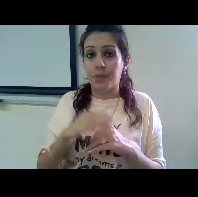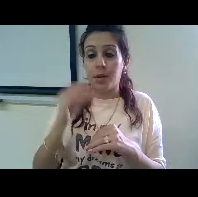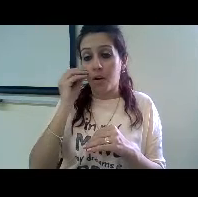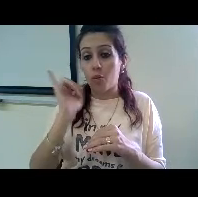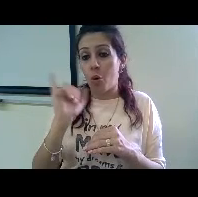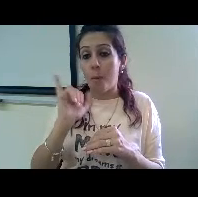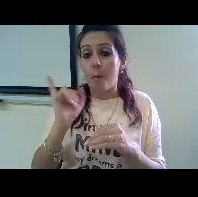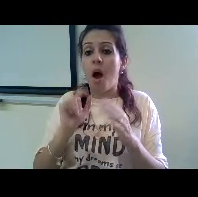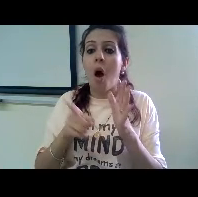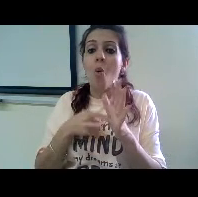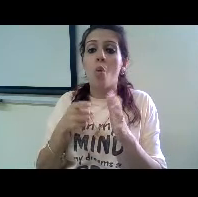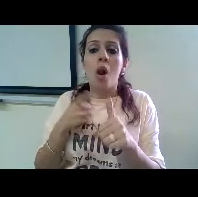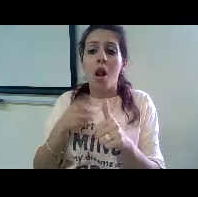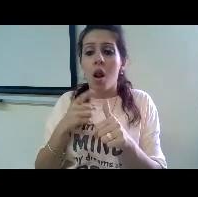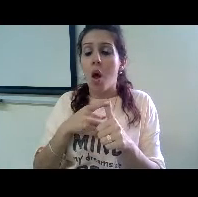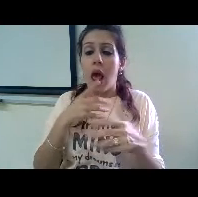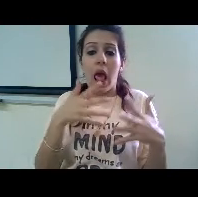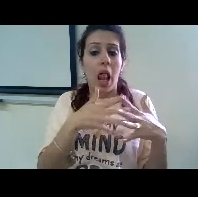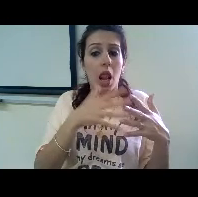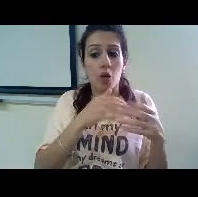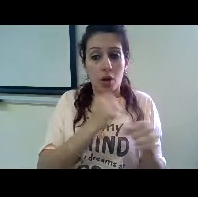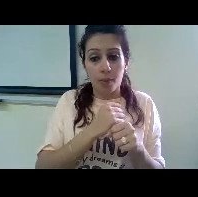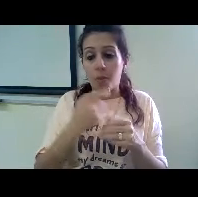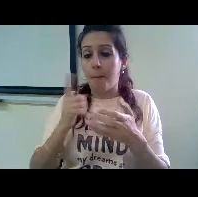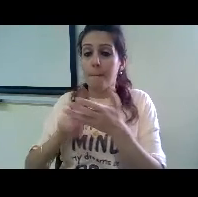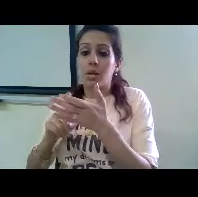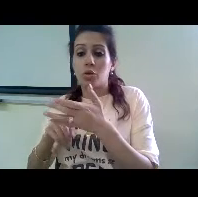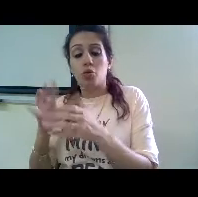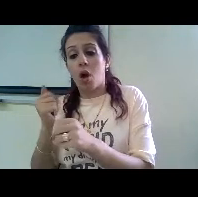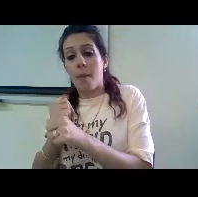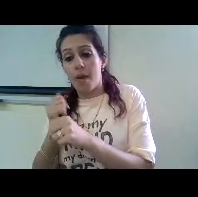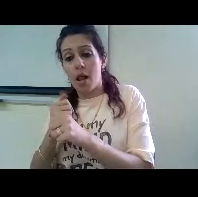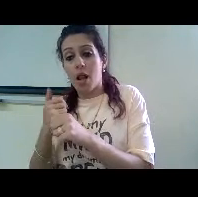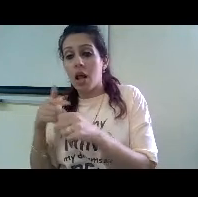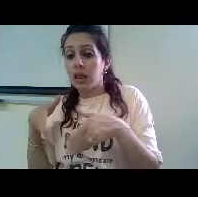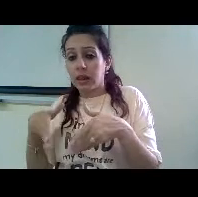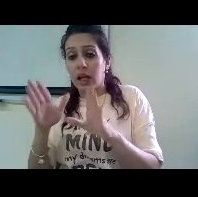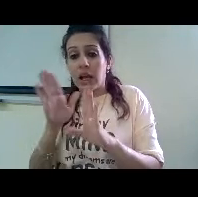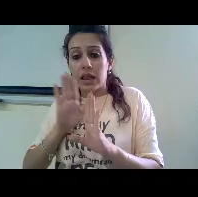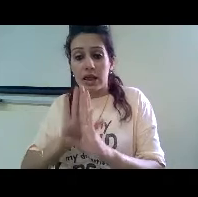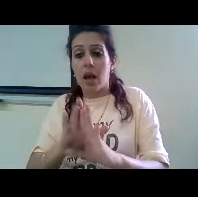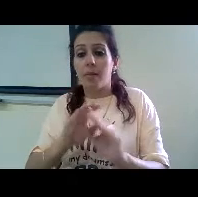It was established by Janet Goodall a few years ago. It is based on the banking model